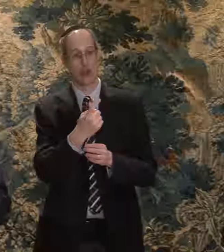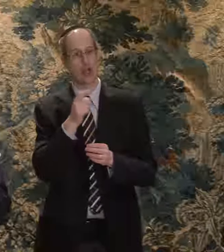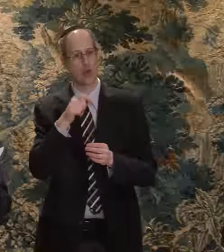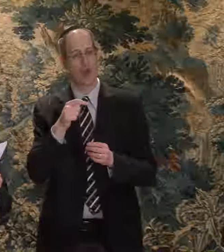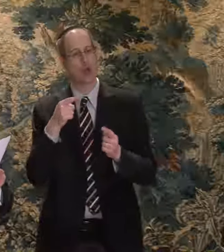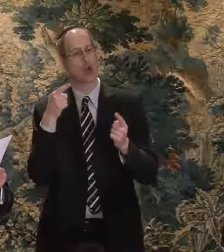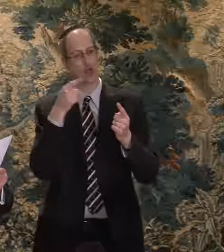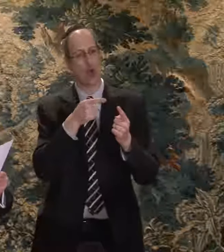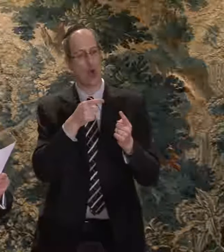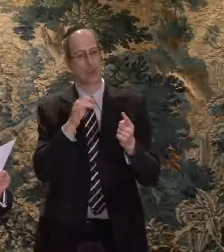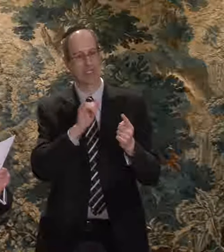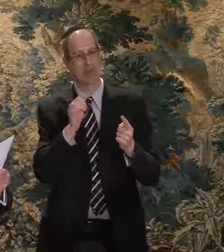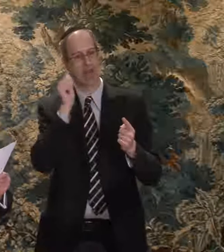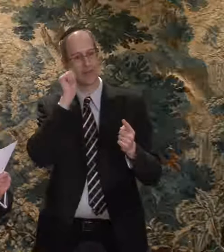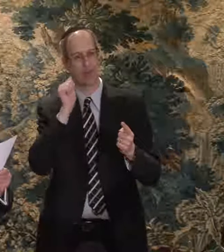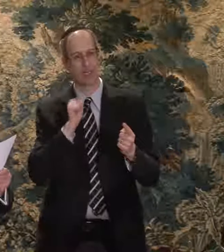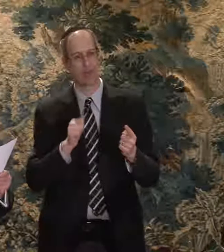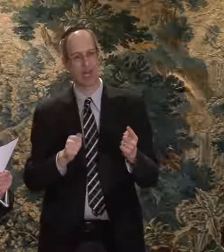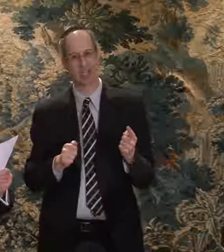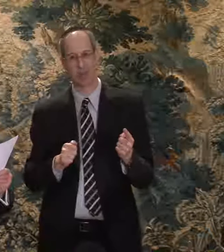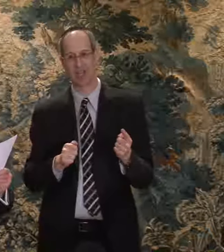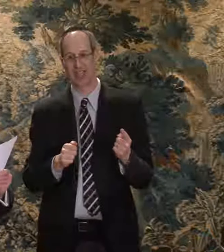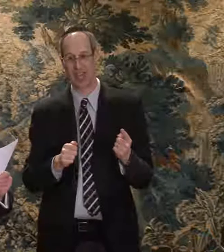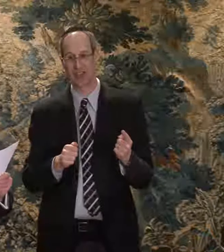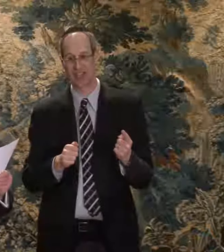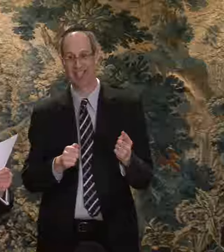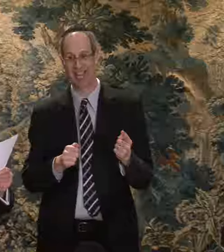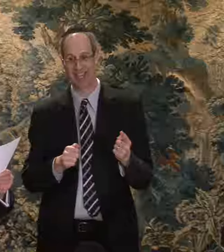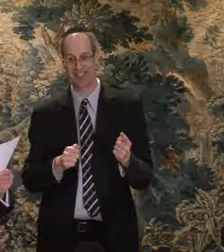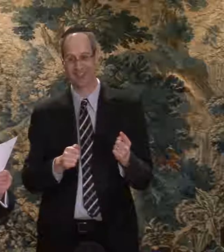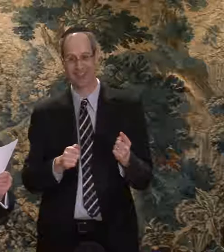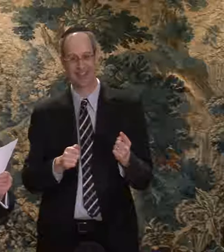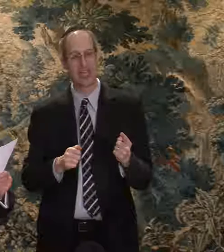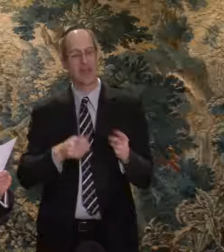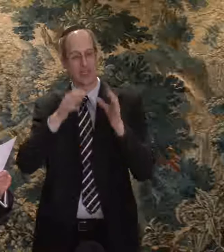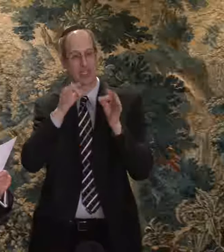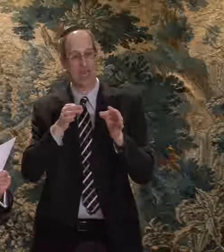roamed in macabre lots malala's art suckin on if you decide to go to Canal